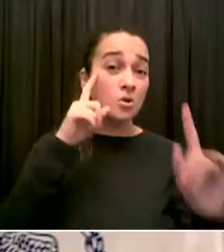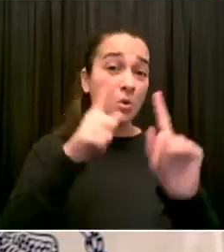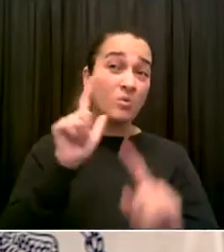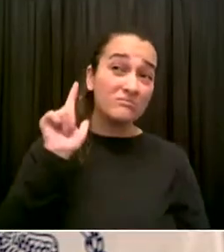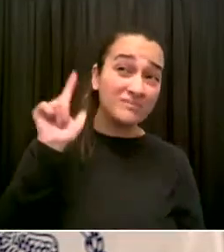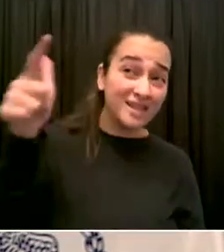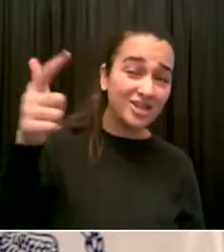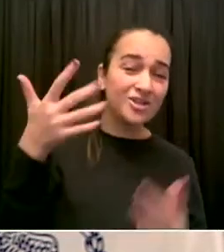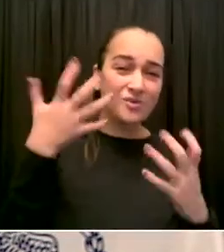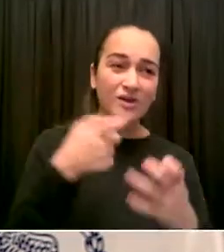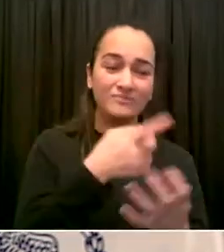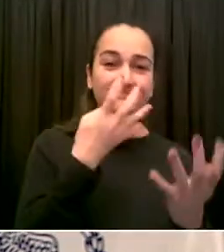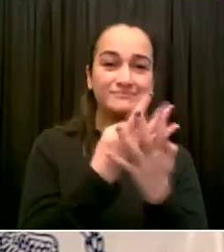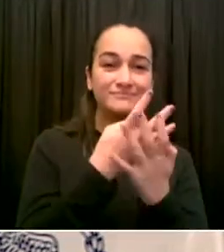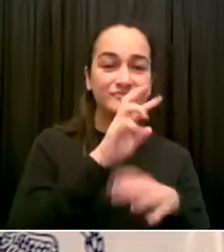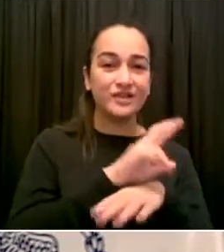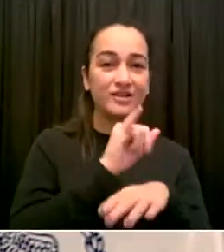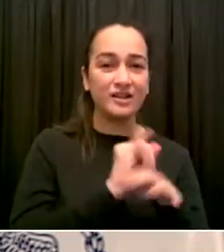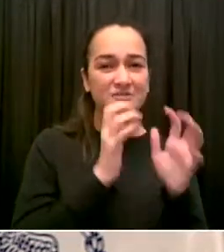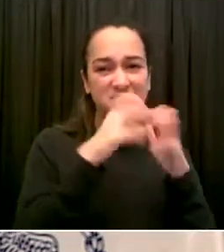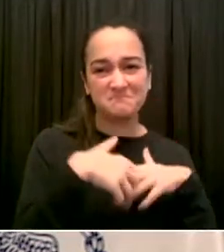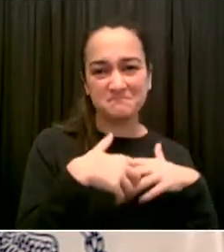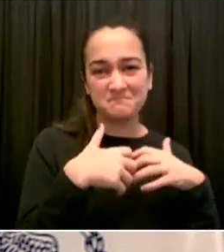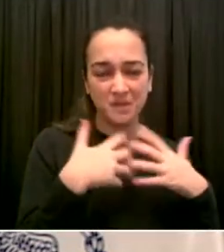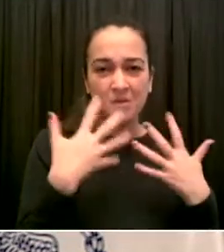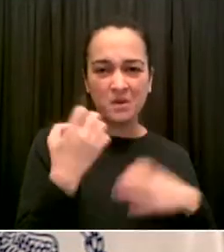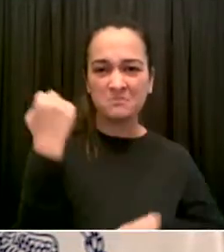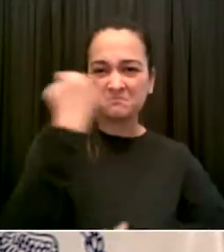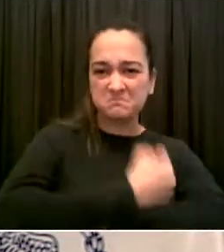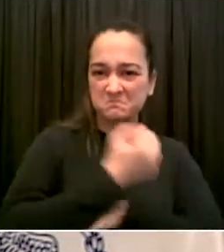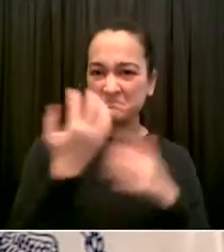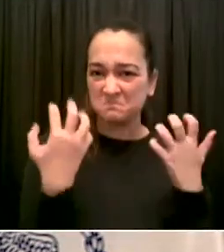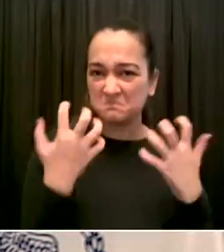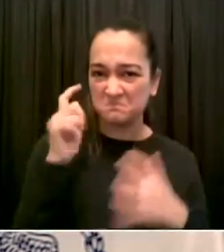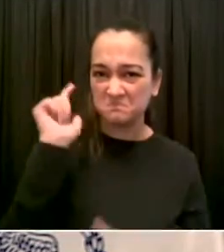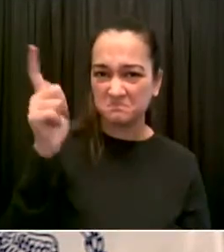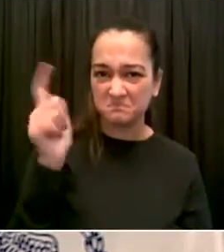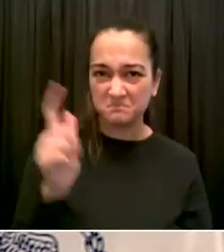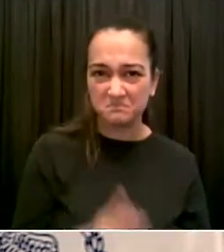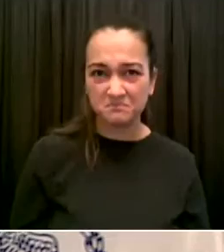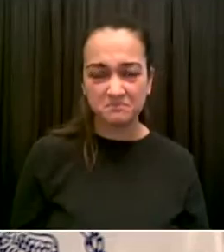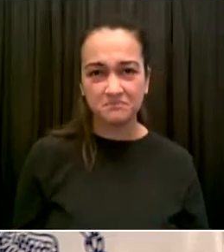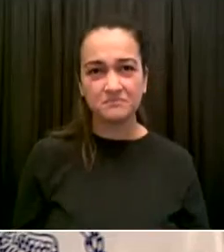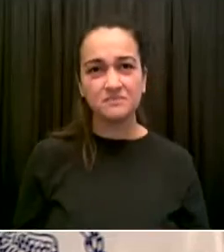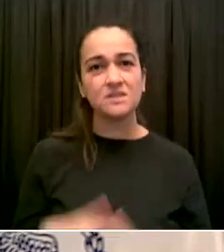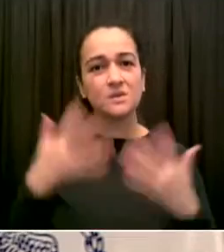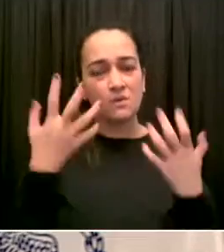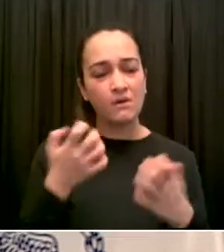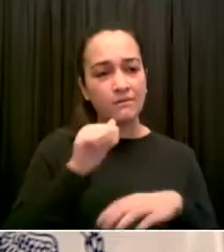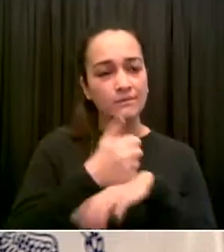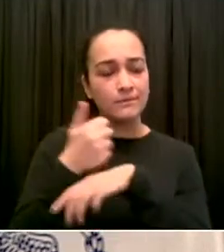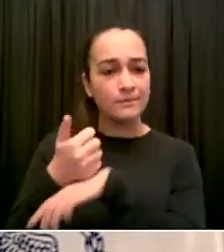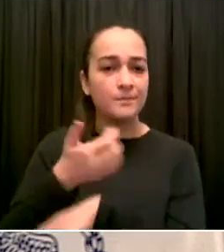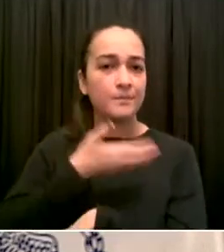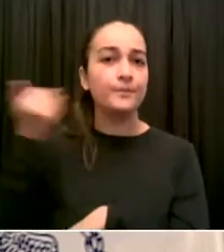BASED SYSTEM, GET OUT OF RIKERS, THESE CAN STILL HAPEPN.